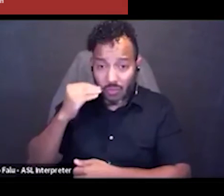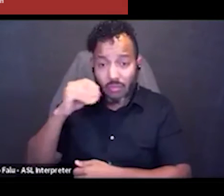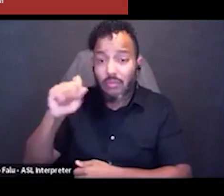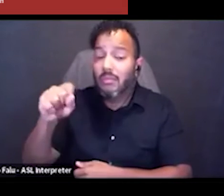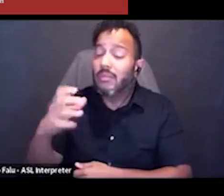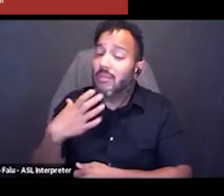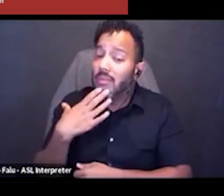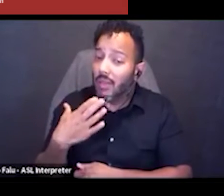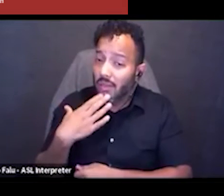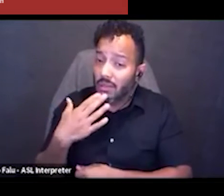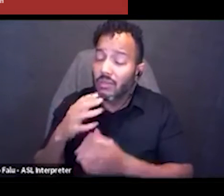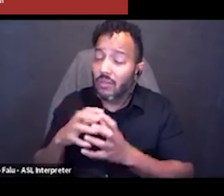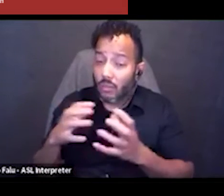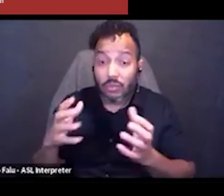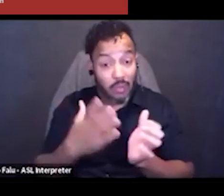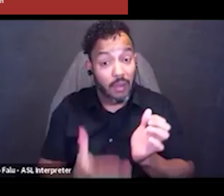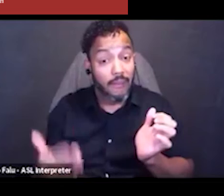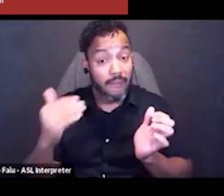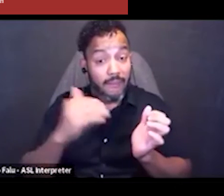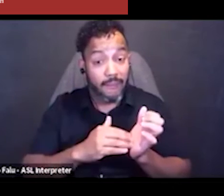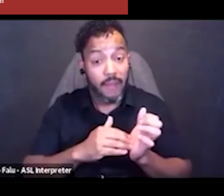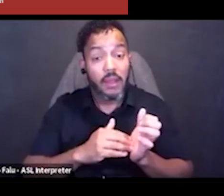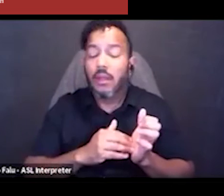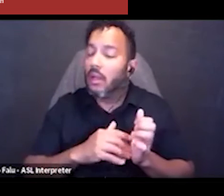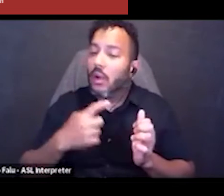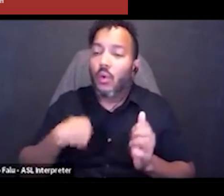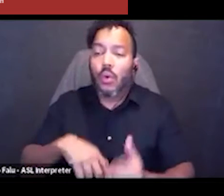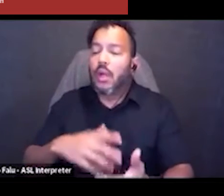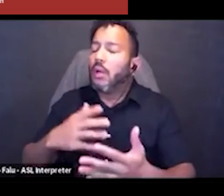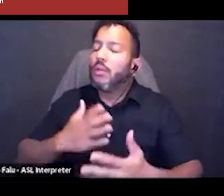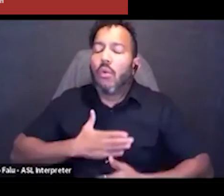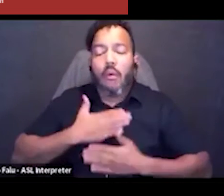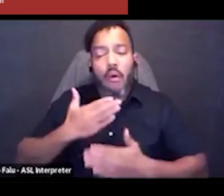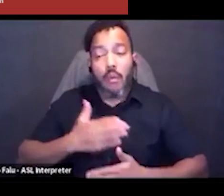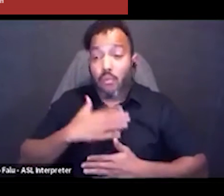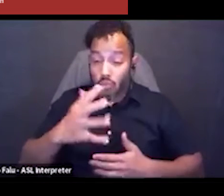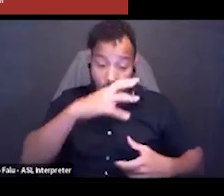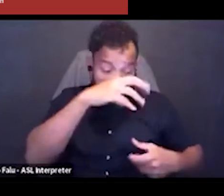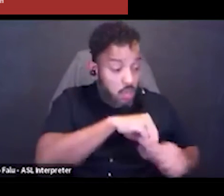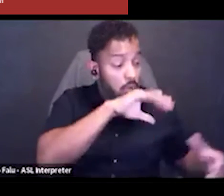Again as I mentioned we're so grateful you're out in the community.